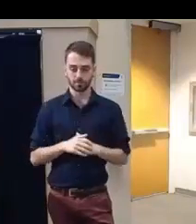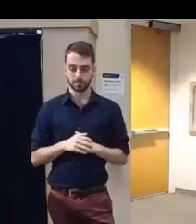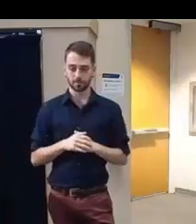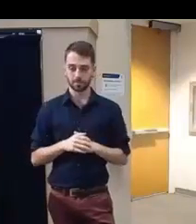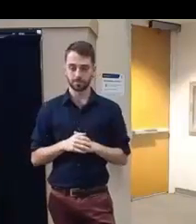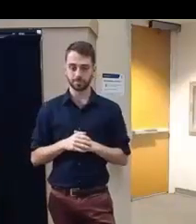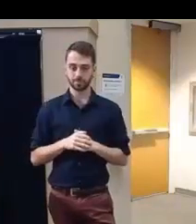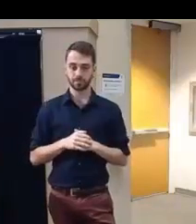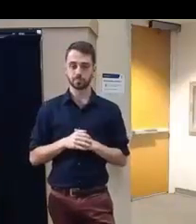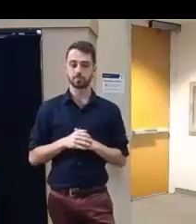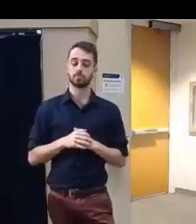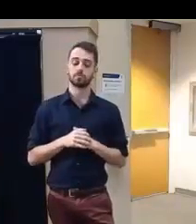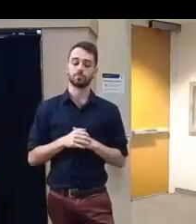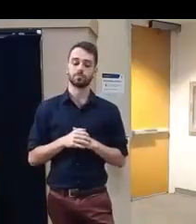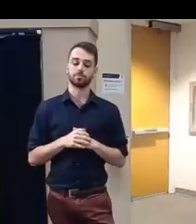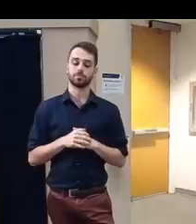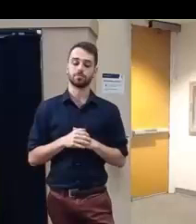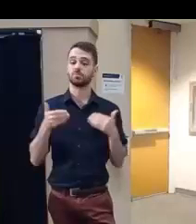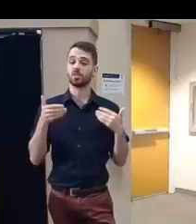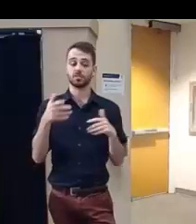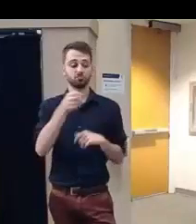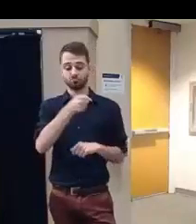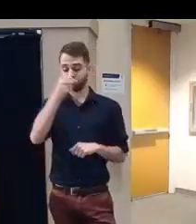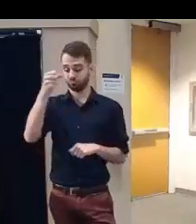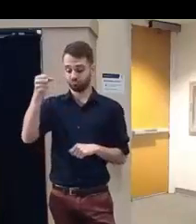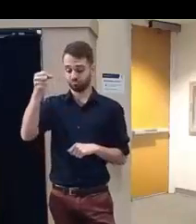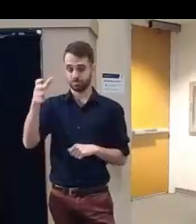so we plop the trainees right in an immersive experience of